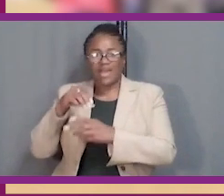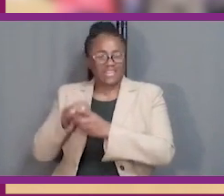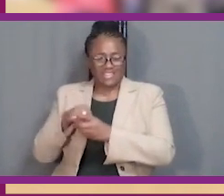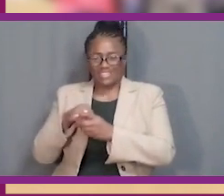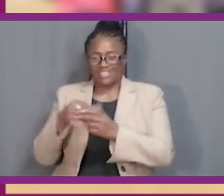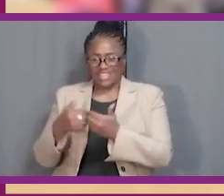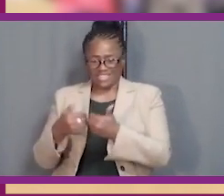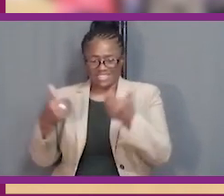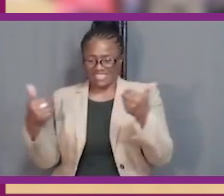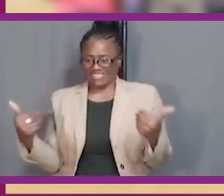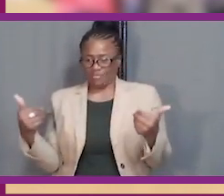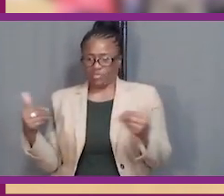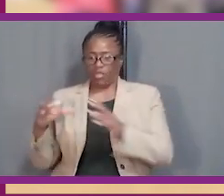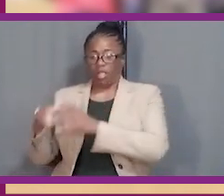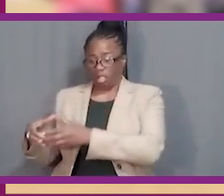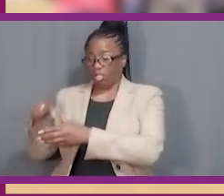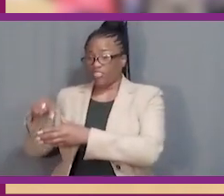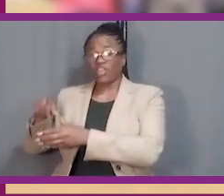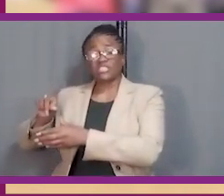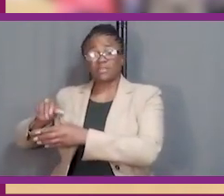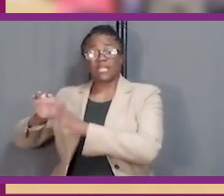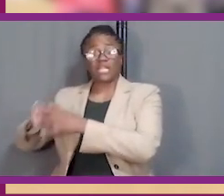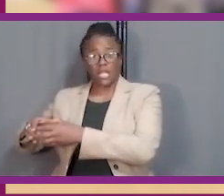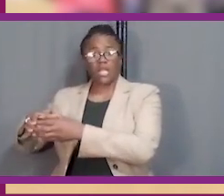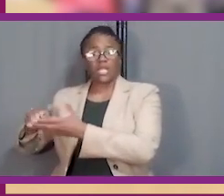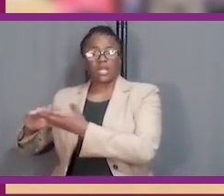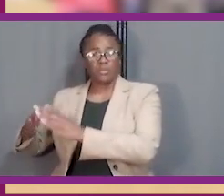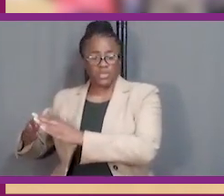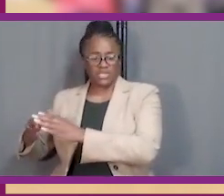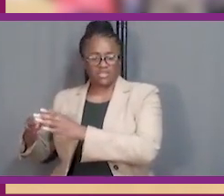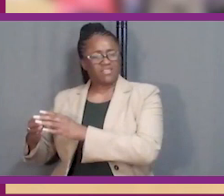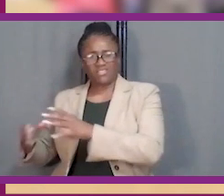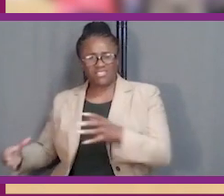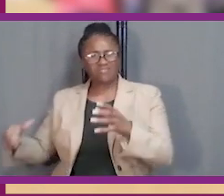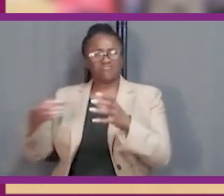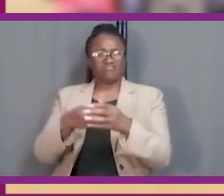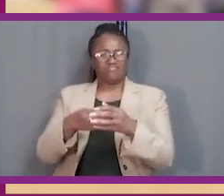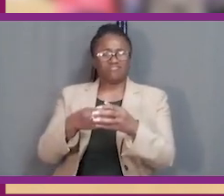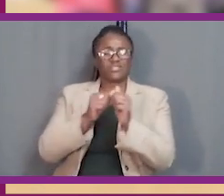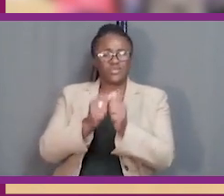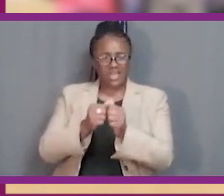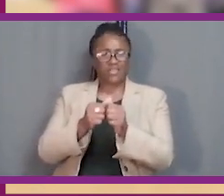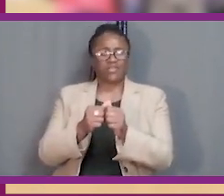within the community. So even as we discuss issues or talk about international justice,